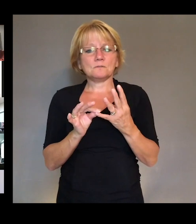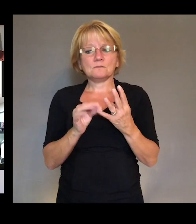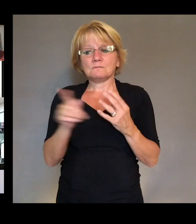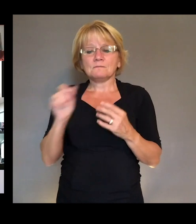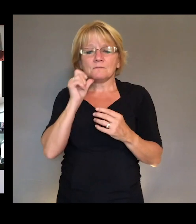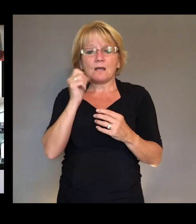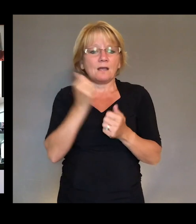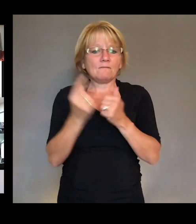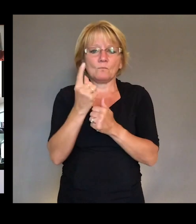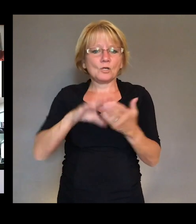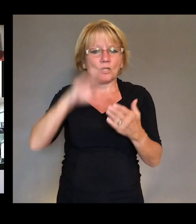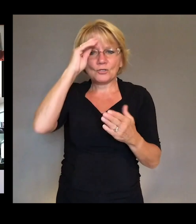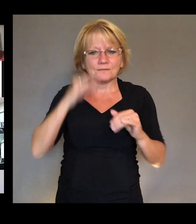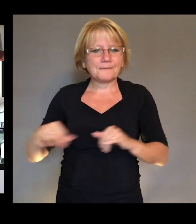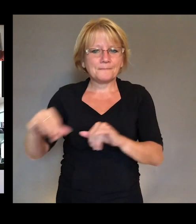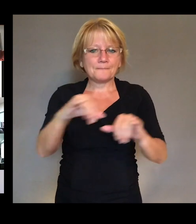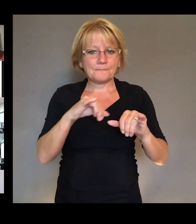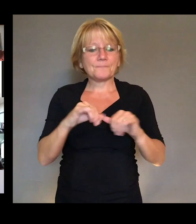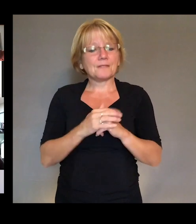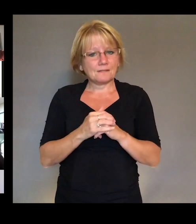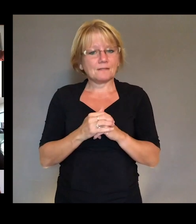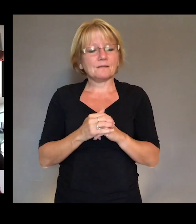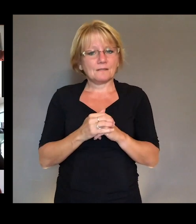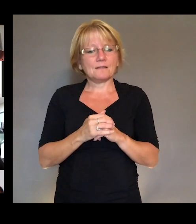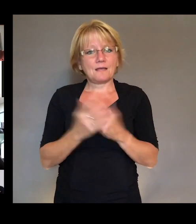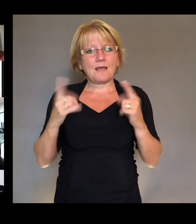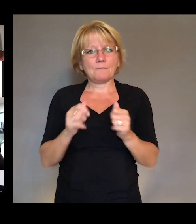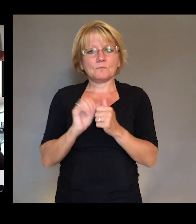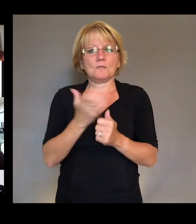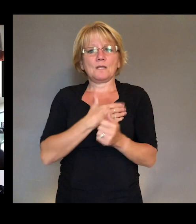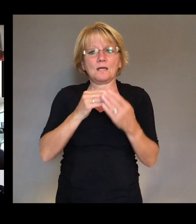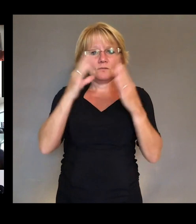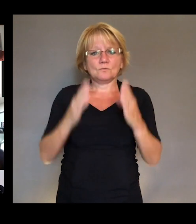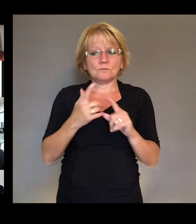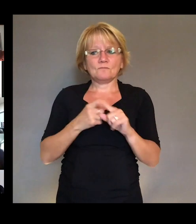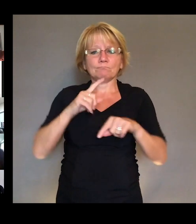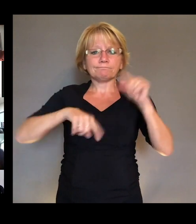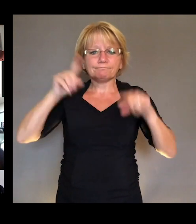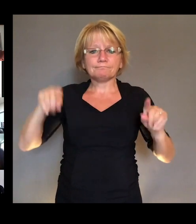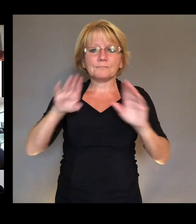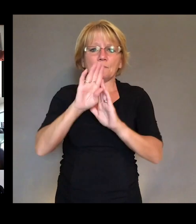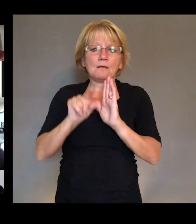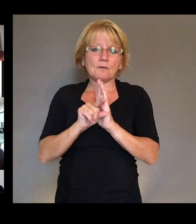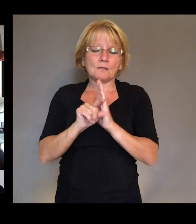'cause not everybody learns the same way. And that is true with a lot of our students who come from very different backgrounds.